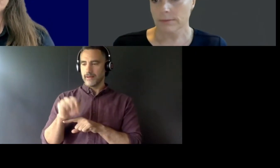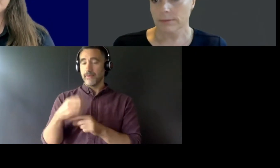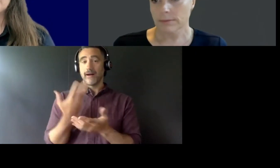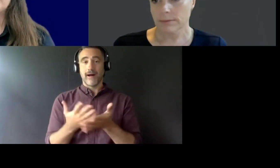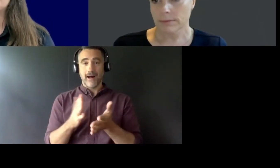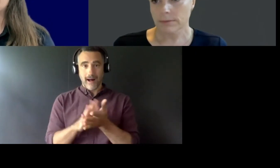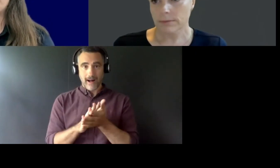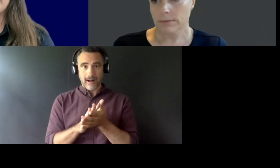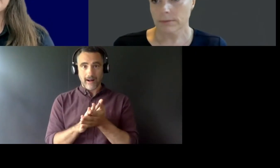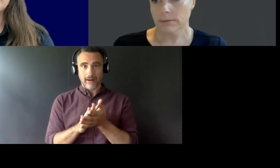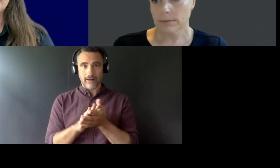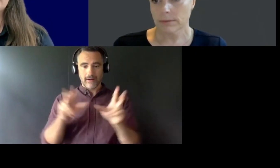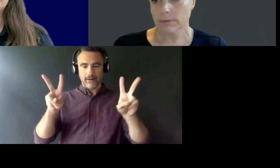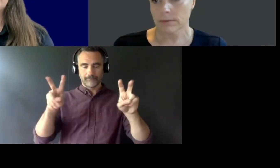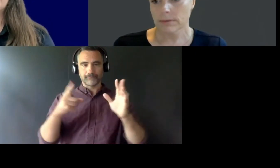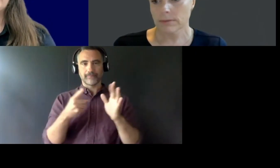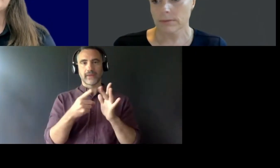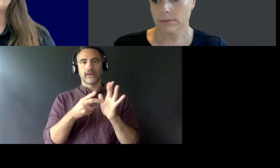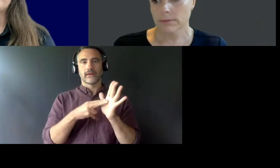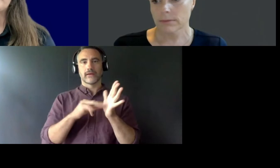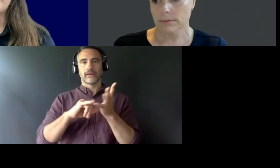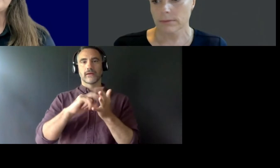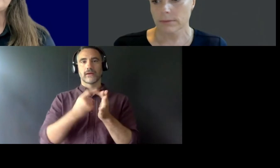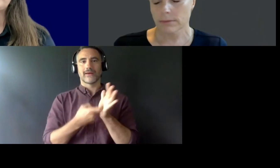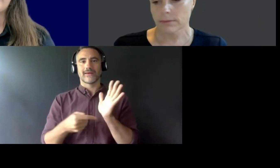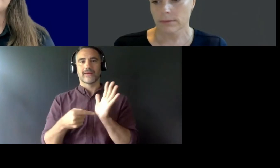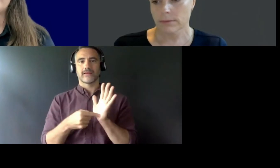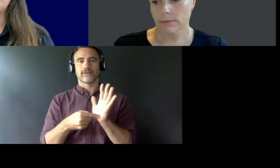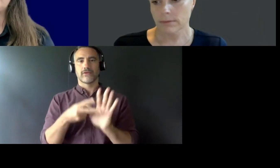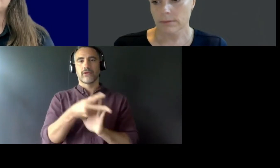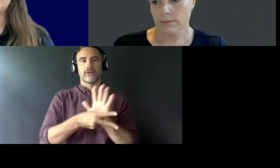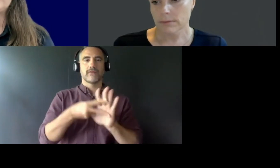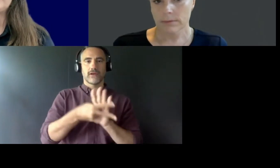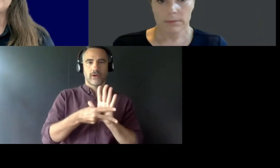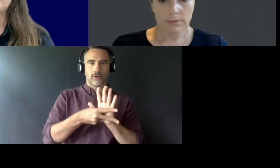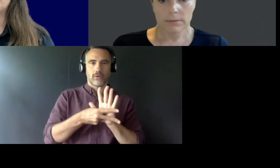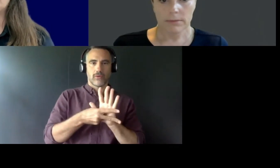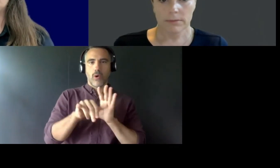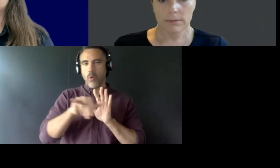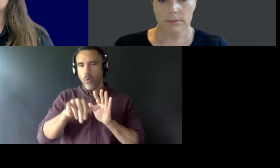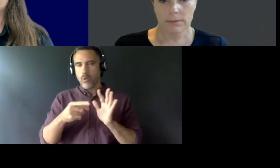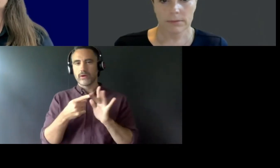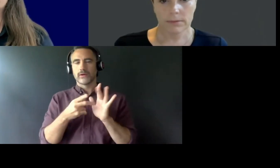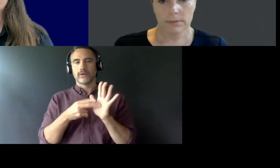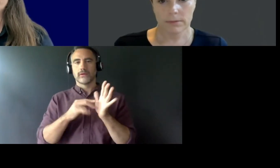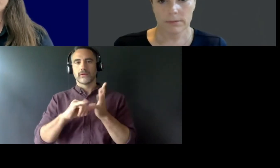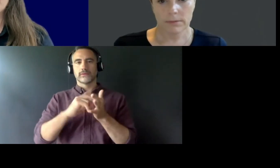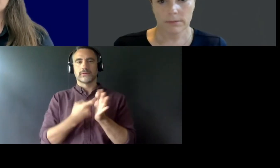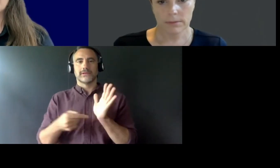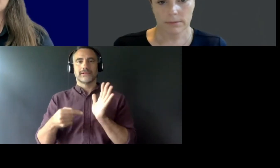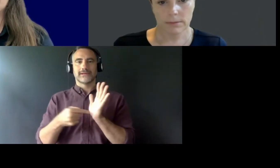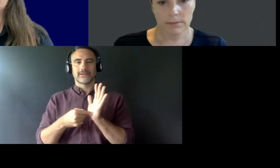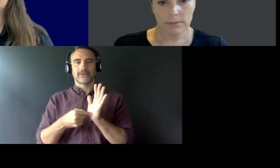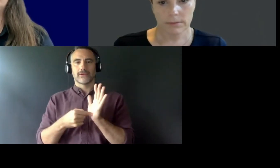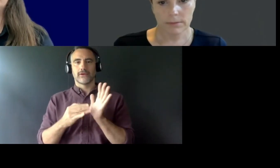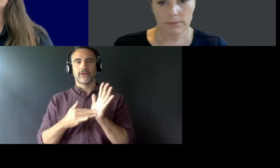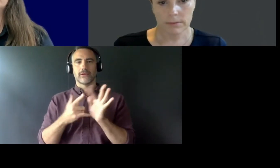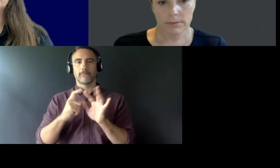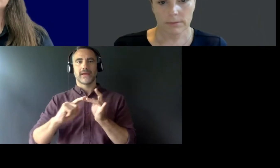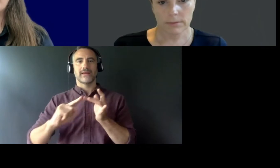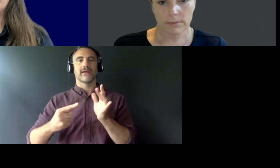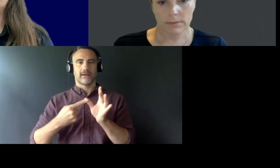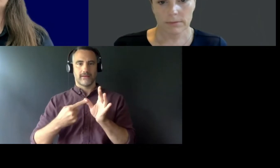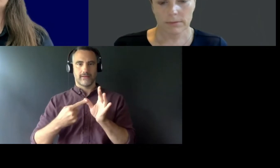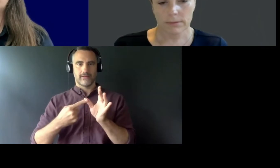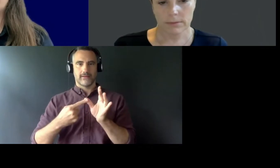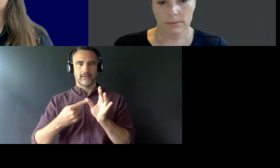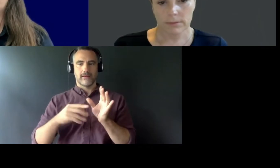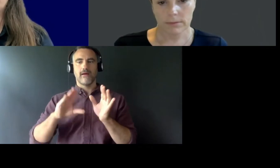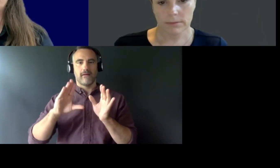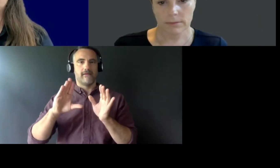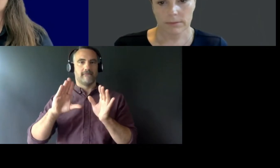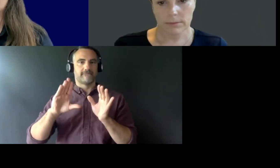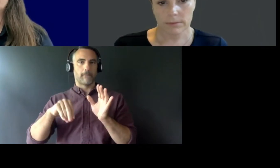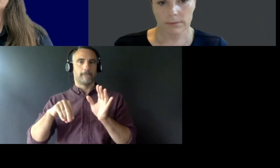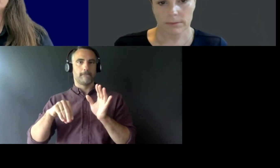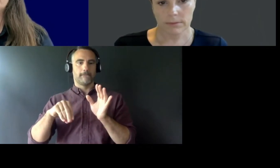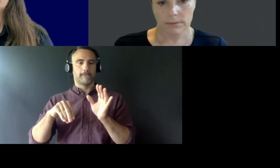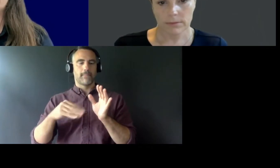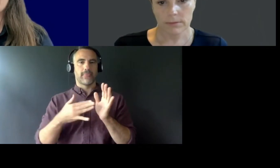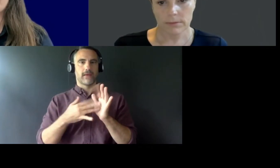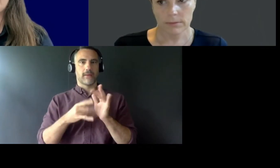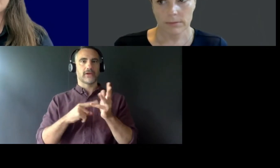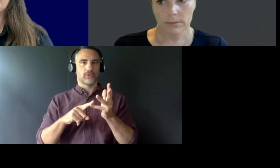or Insert media, from the menu, and then you choose your URL, the web URL for that video